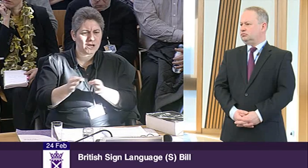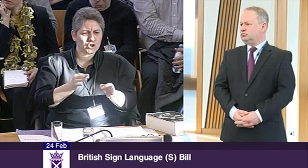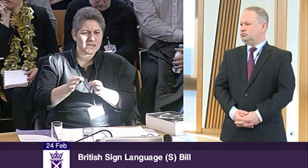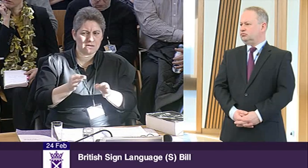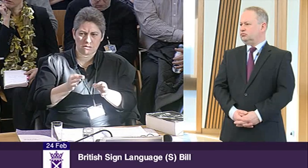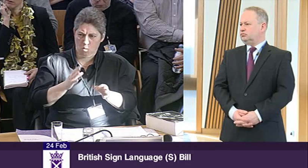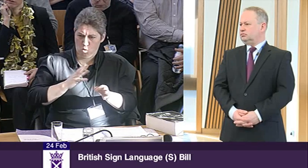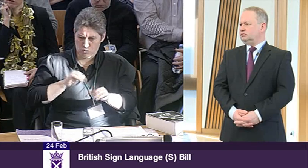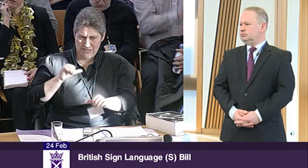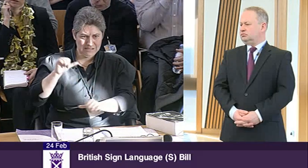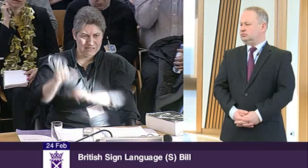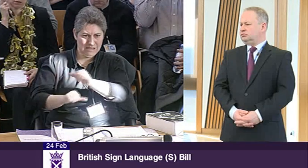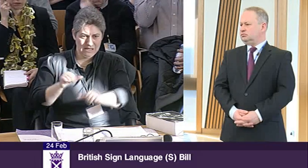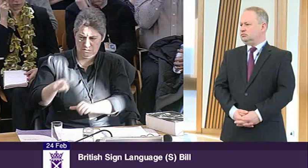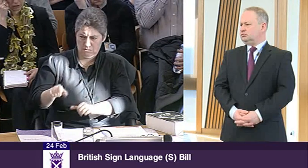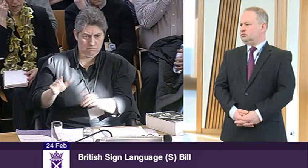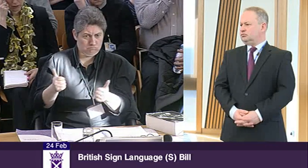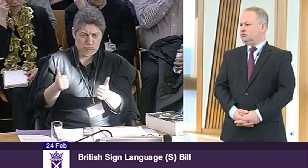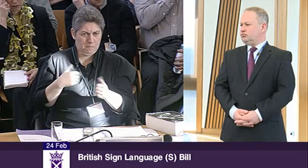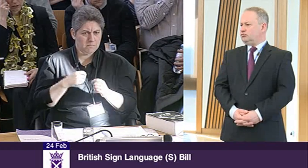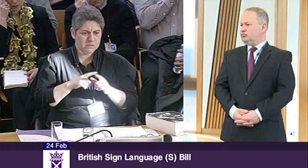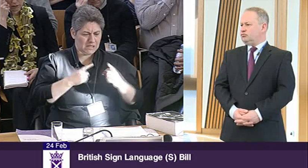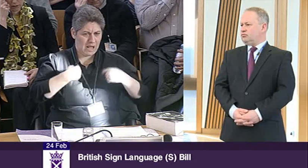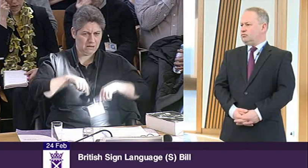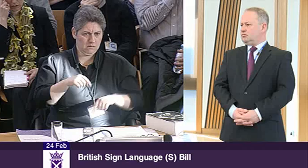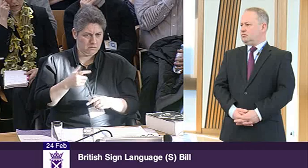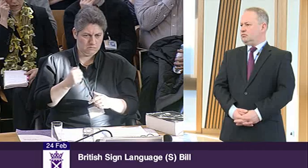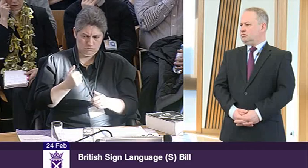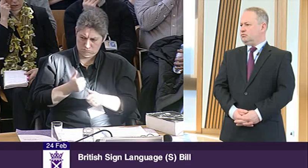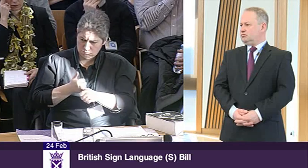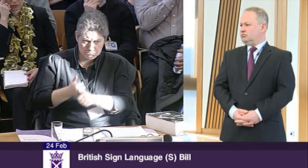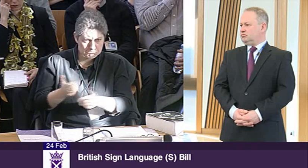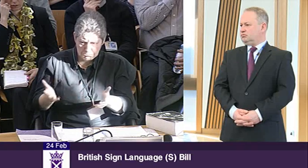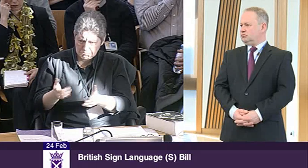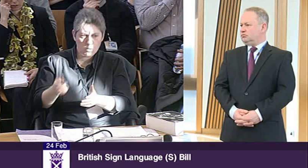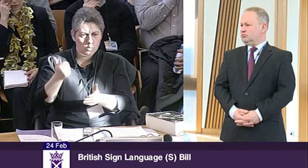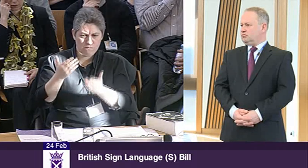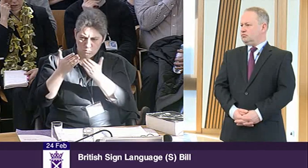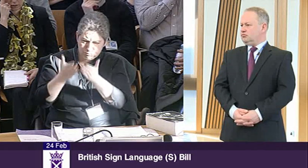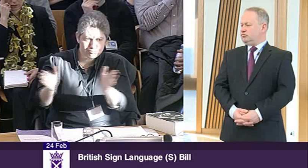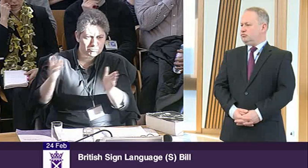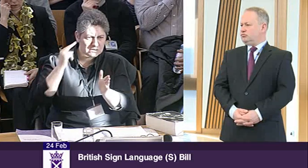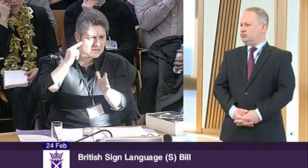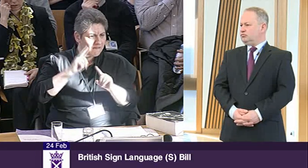We talked about the see hear strategy. Obviously we are supportive of a wide and open attitude